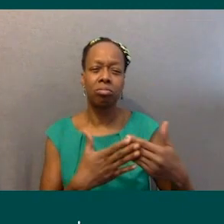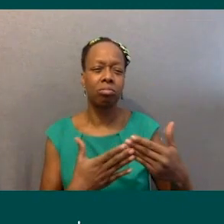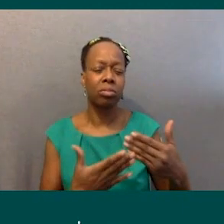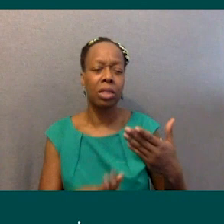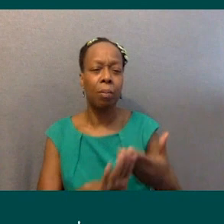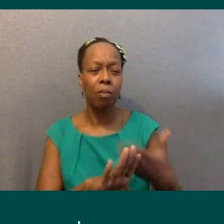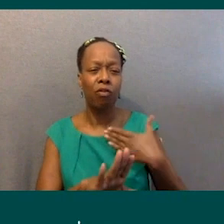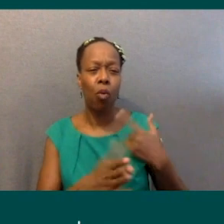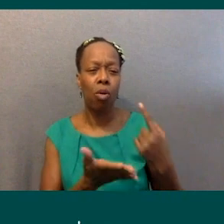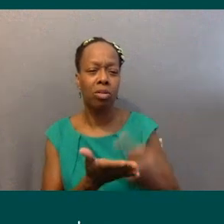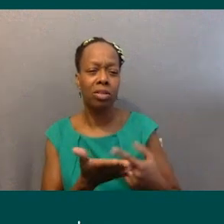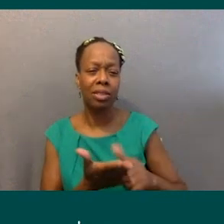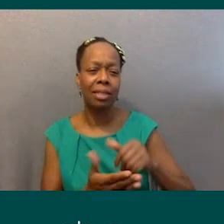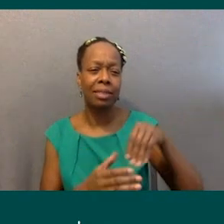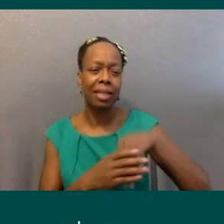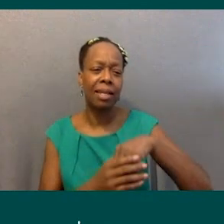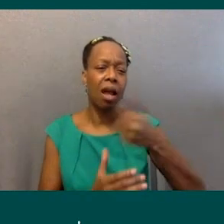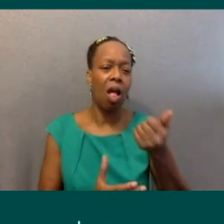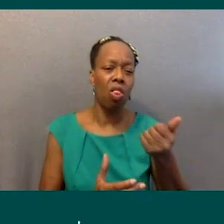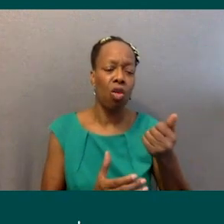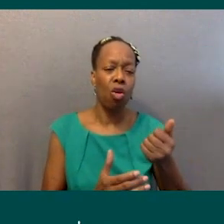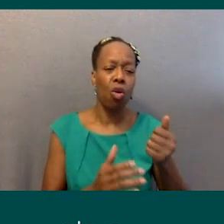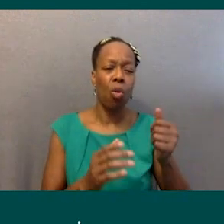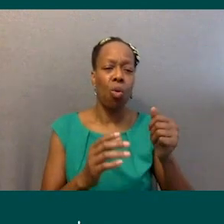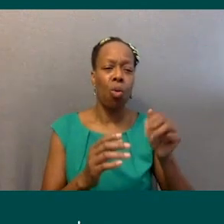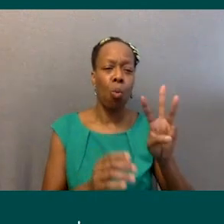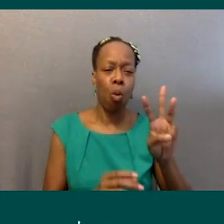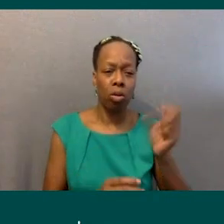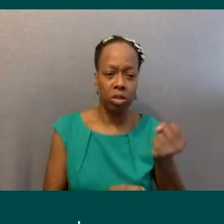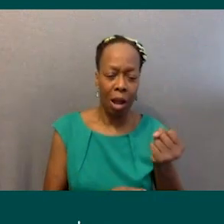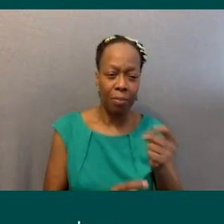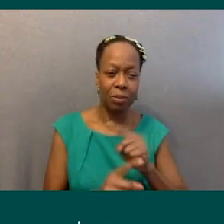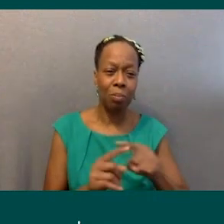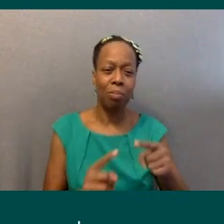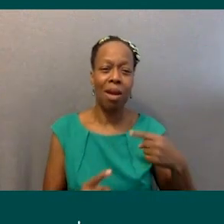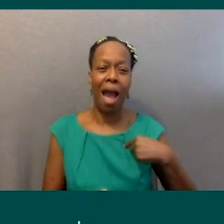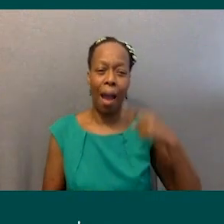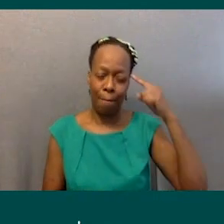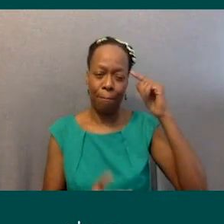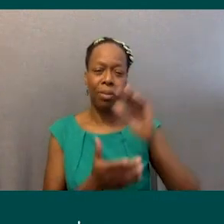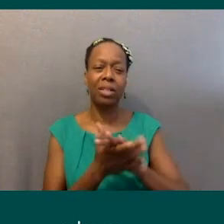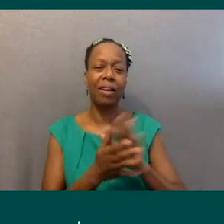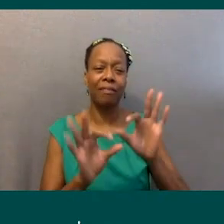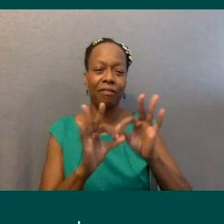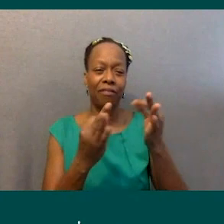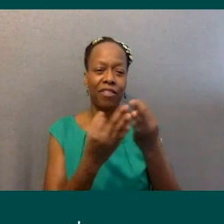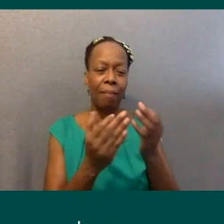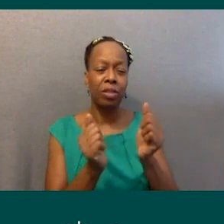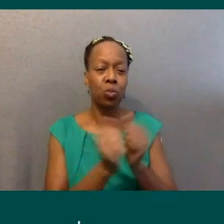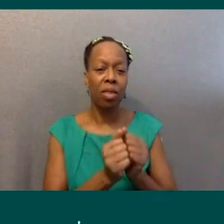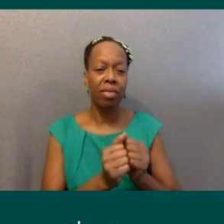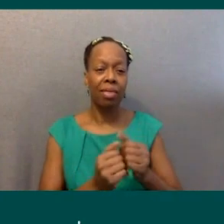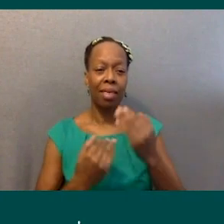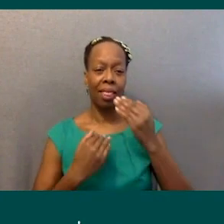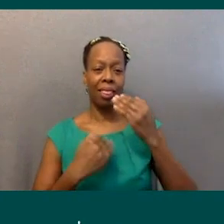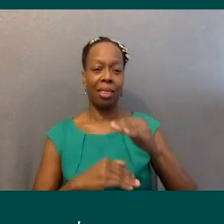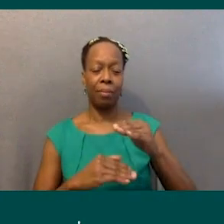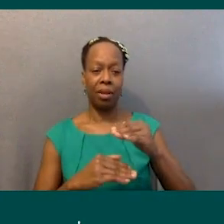I think families with children with limited abilities, they tend to go through different phases in their lives.